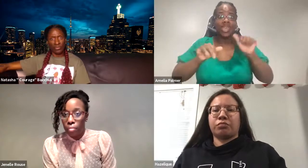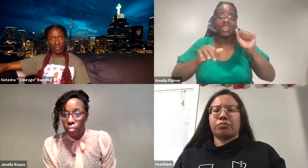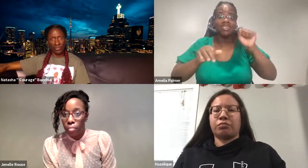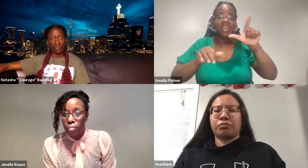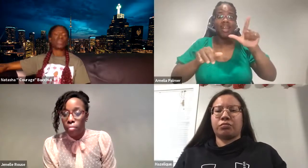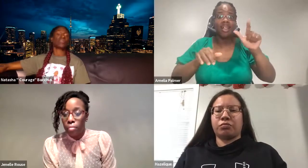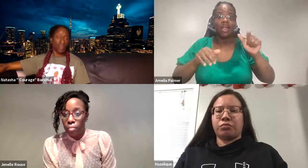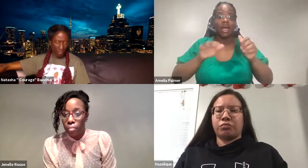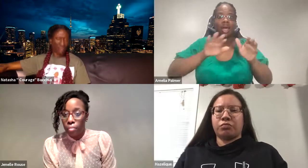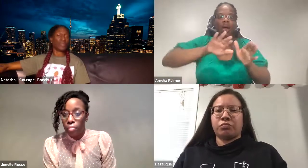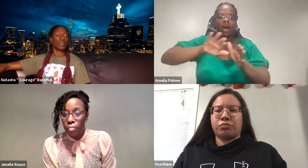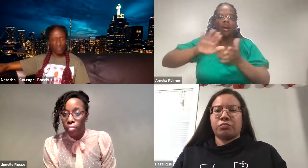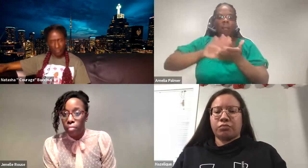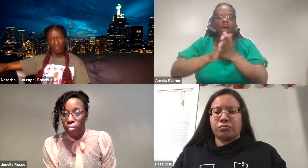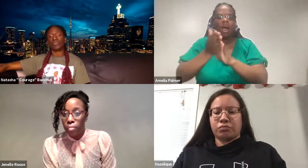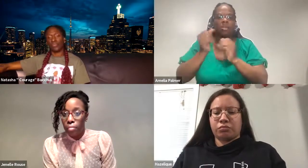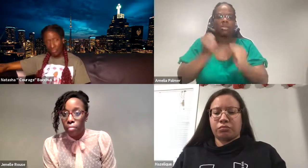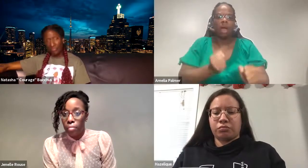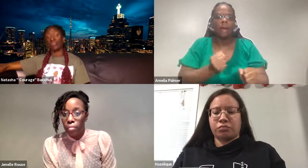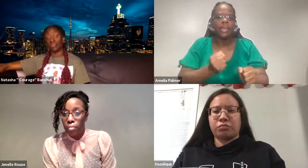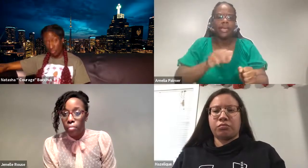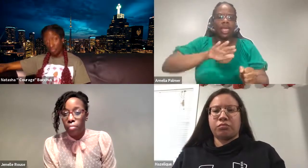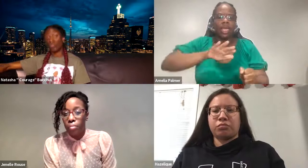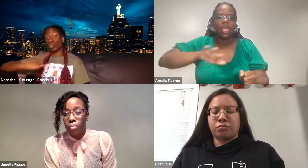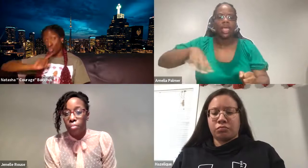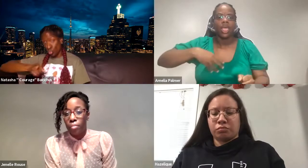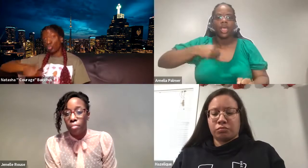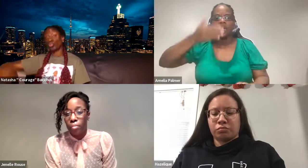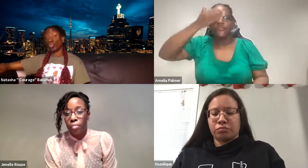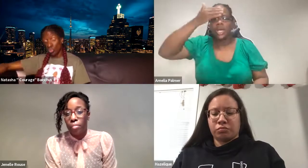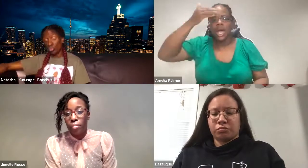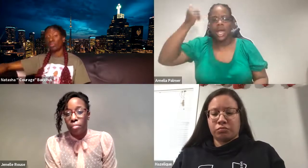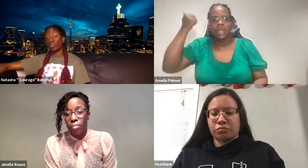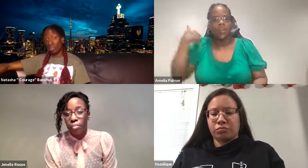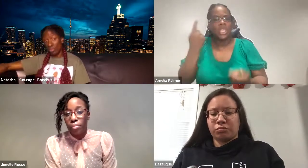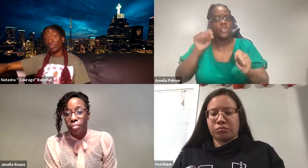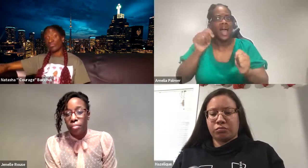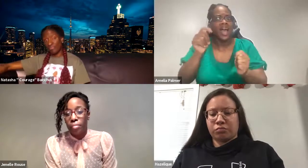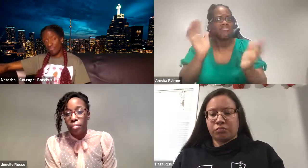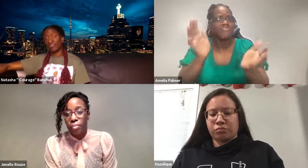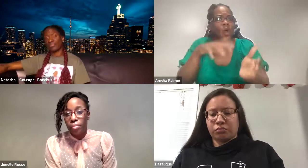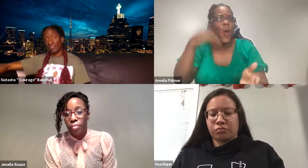have to learn a new type of ASL. and so i have to learn ASL or